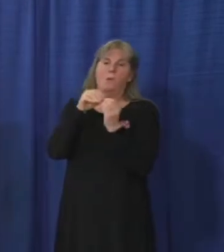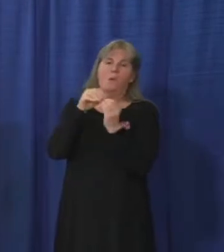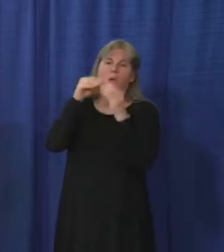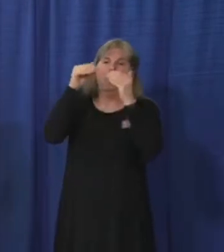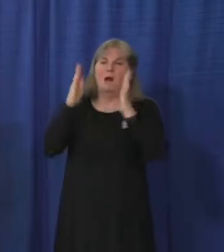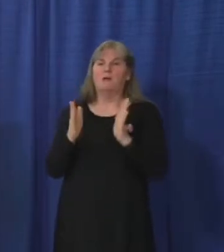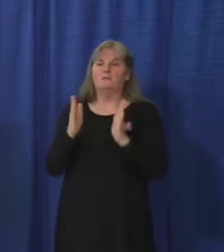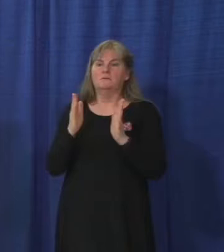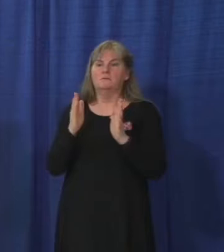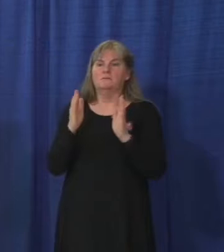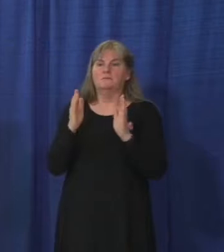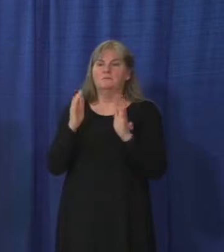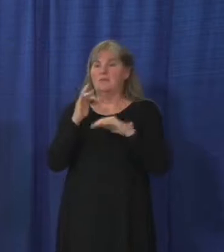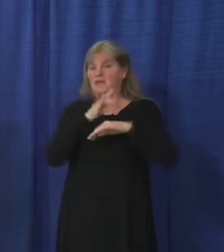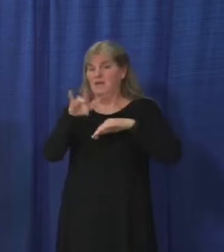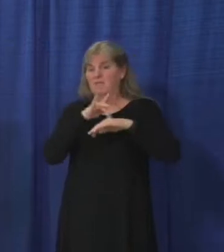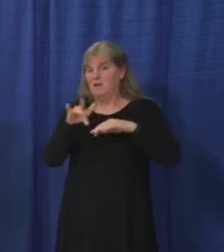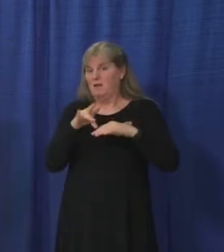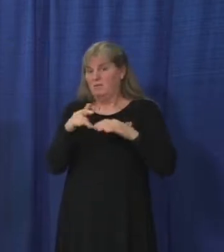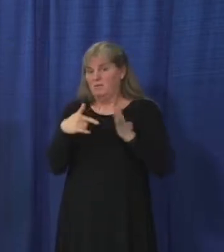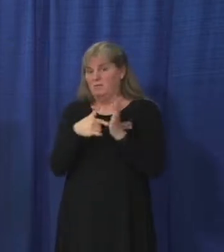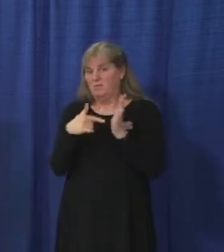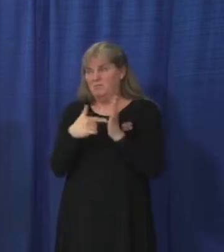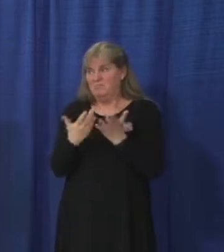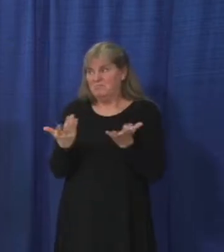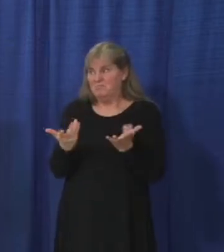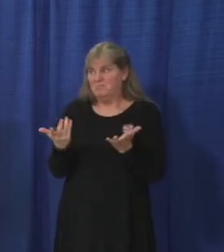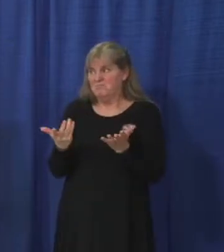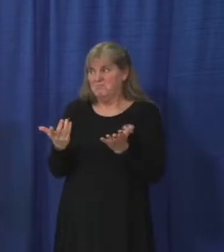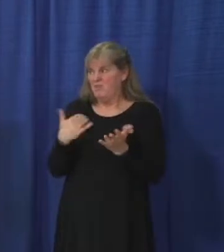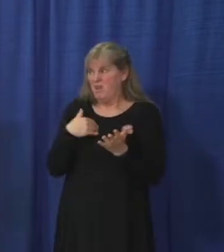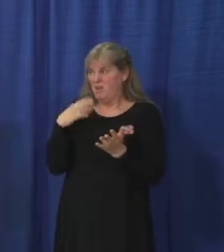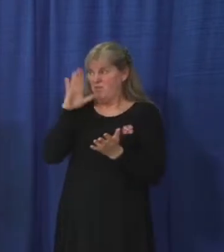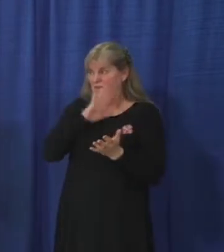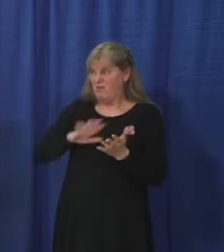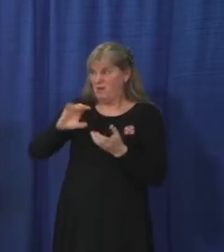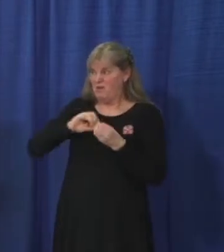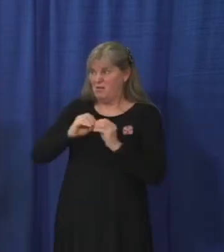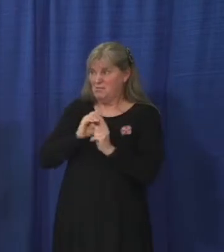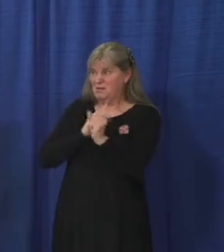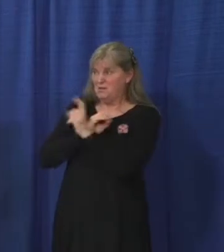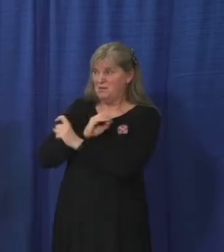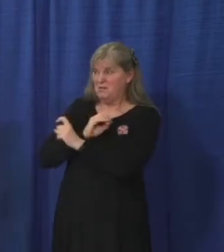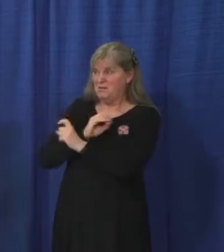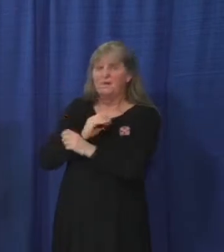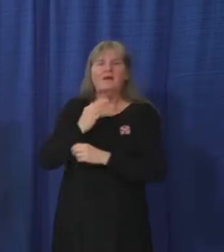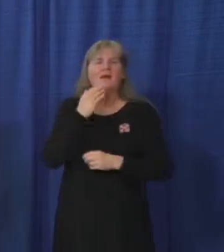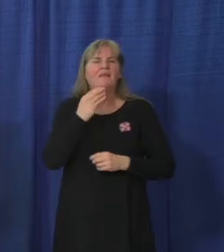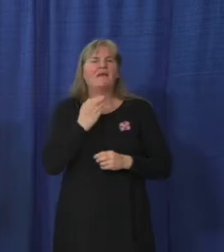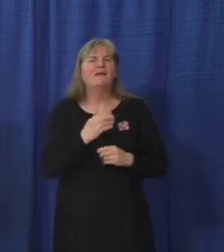something specific or numbers you can share? Thank you.